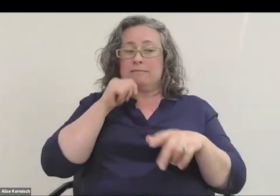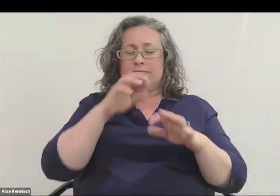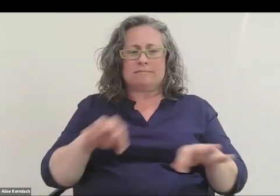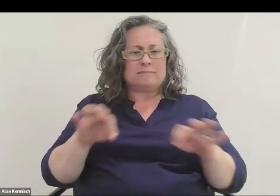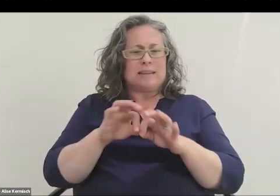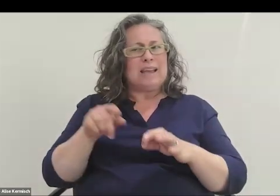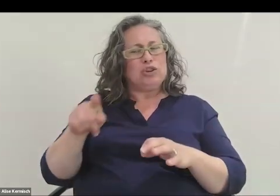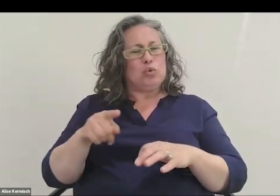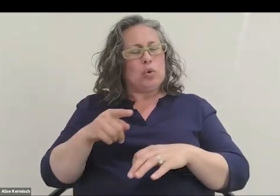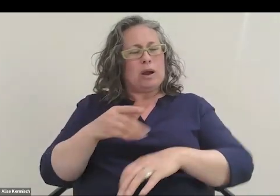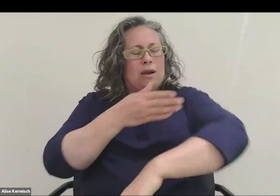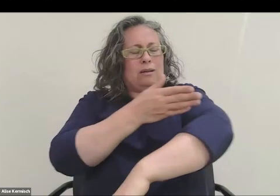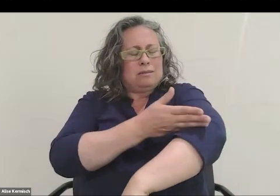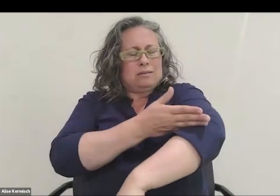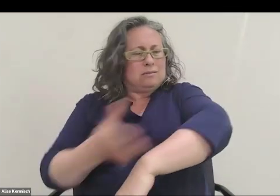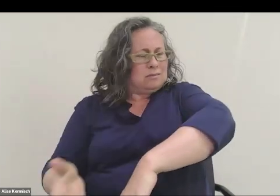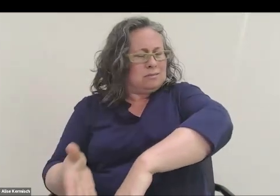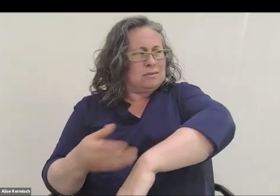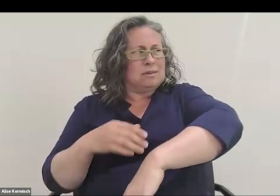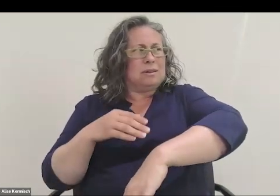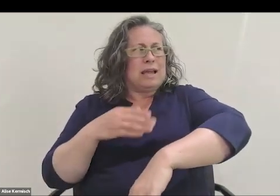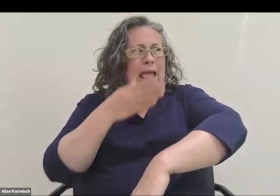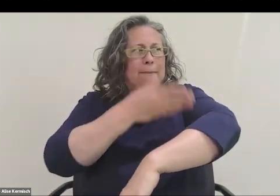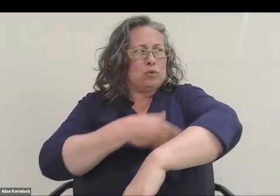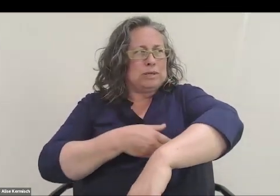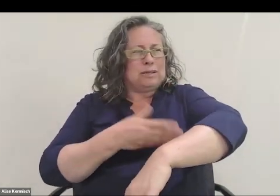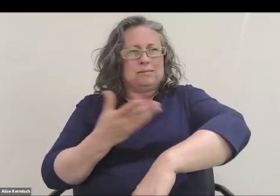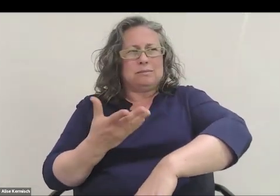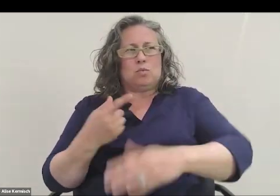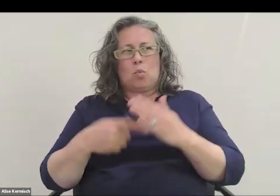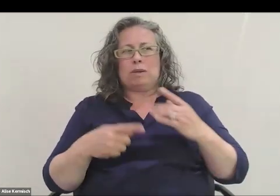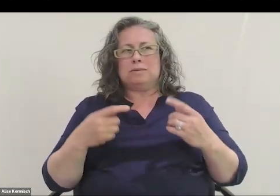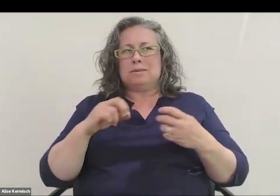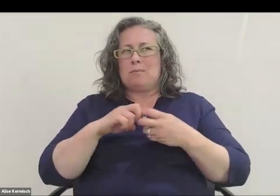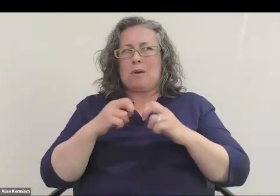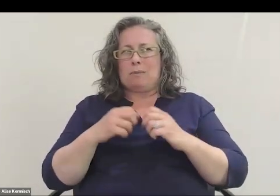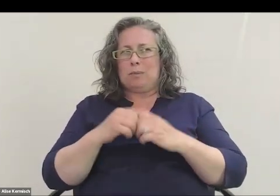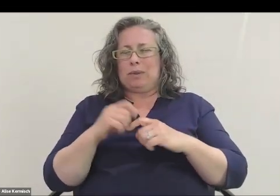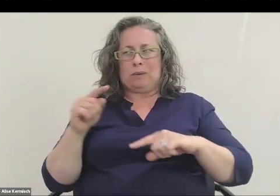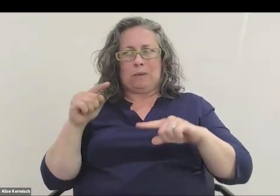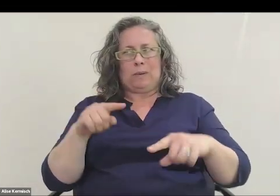a below-knee amputee, what's the problem with going to space?